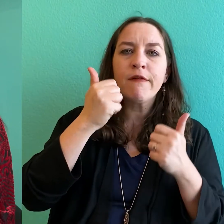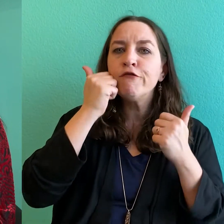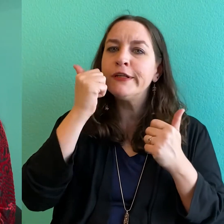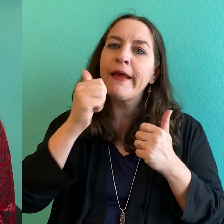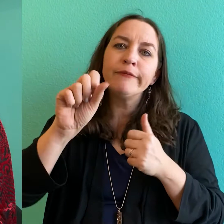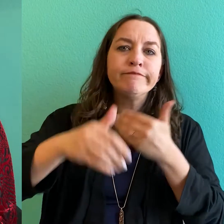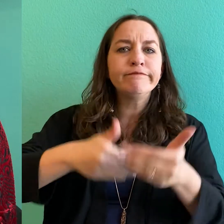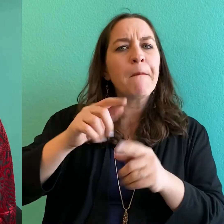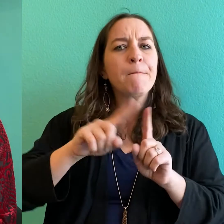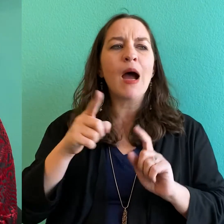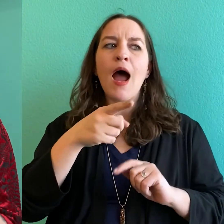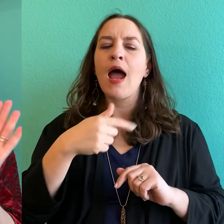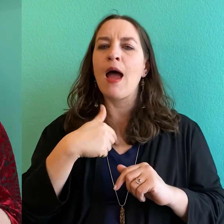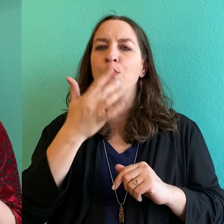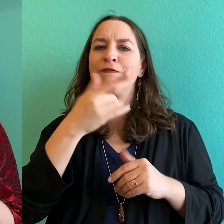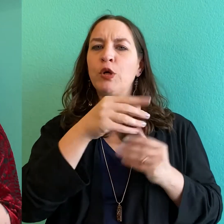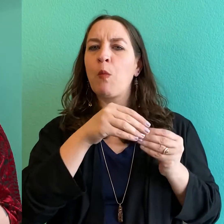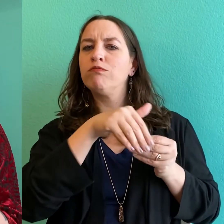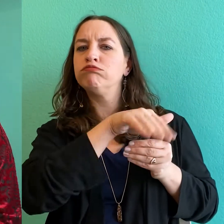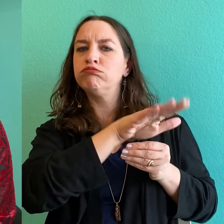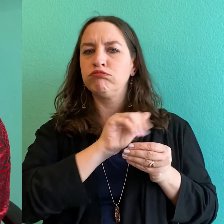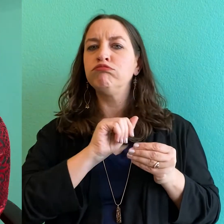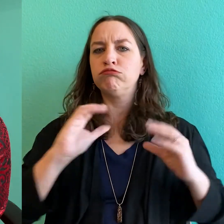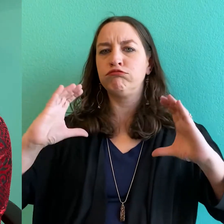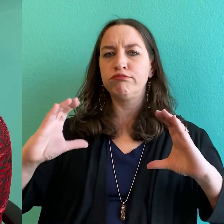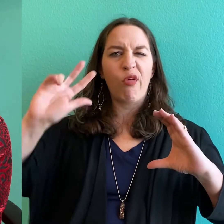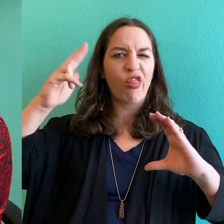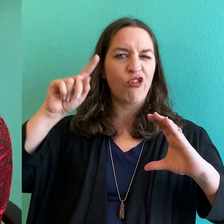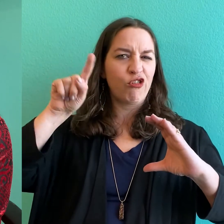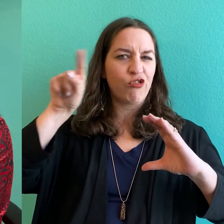you're not that close to or maybe you don't want them kind of encroaching on your inner circle.